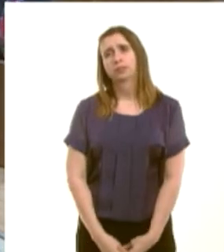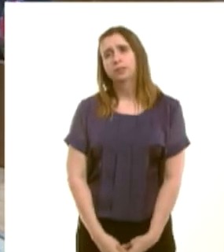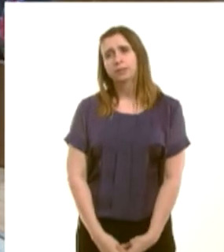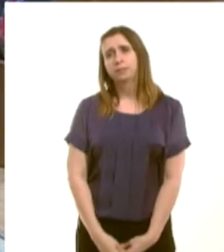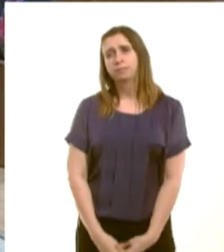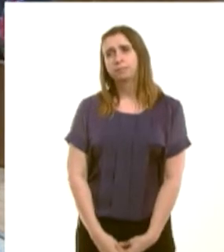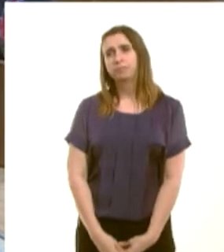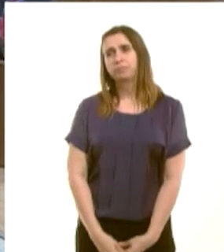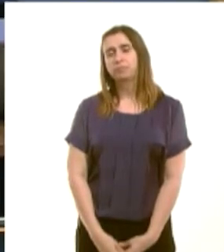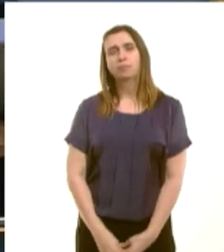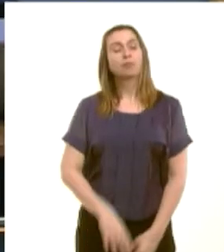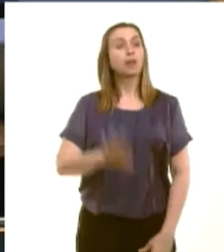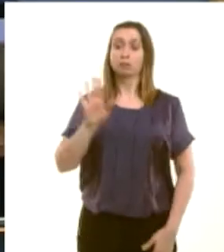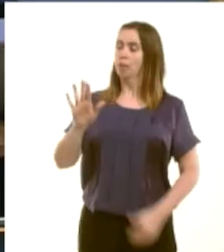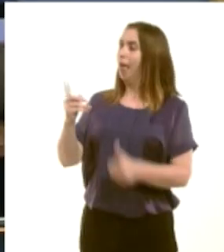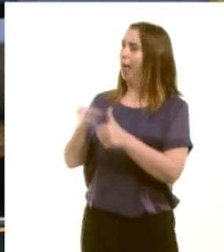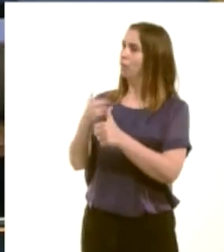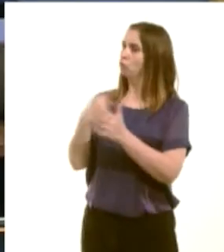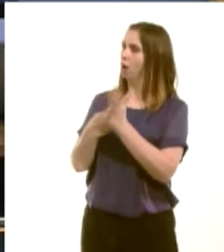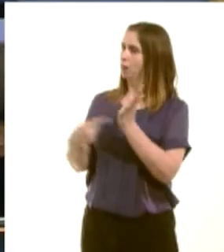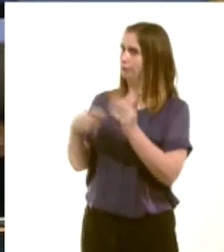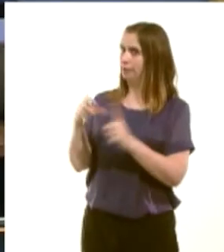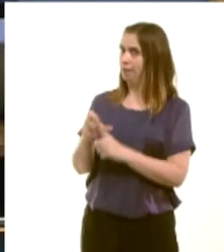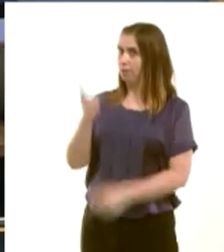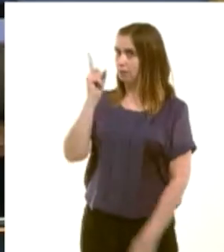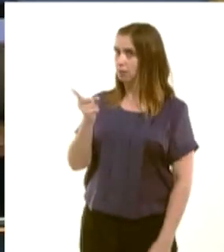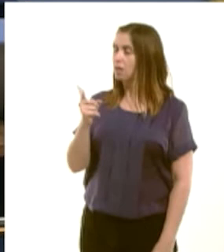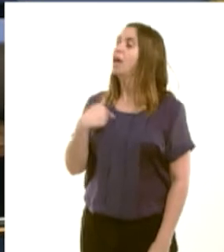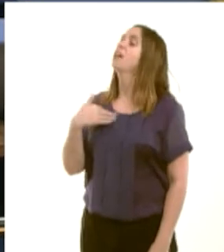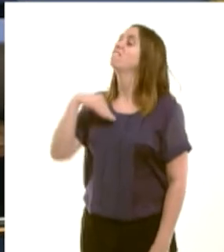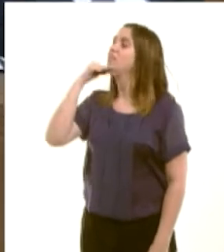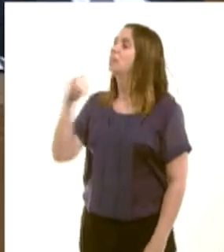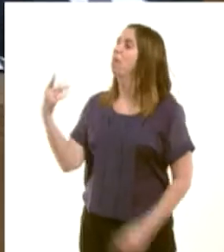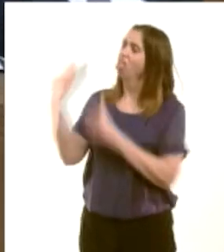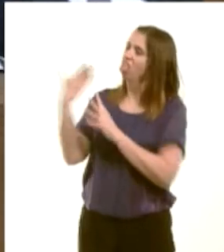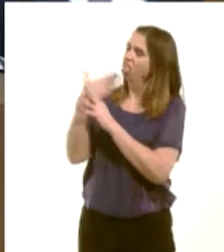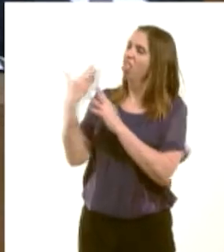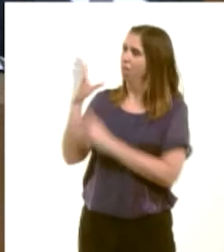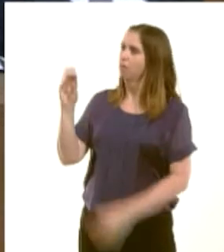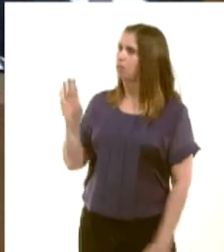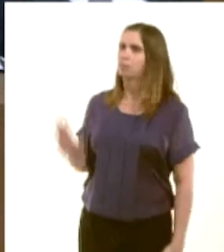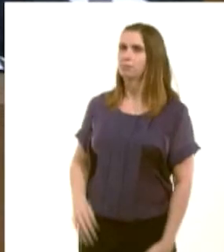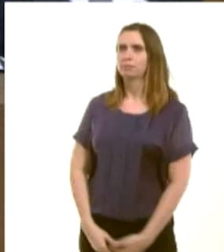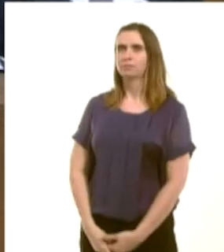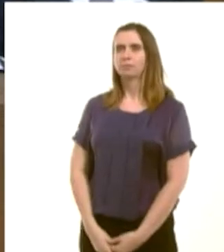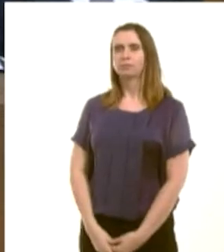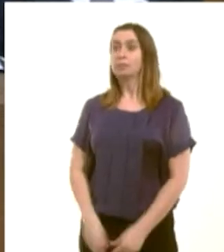this afternoon. Do you want to ask a question? That goes for some of the others as well.